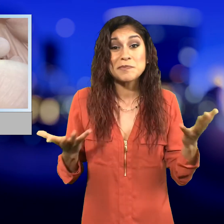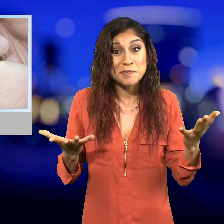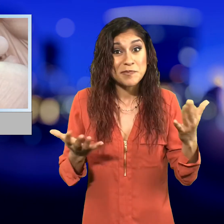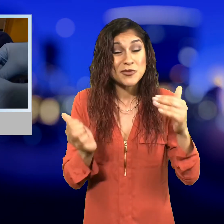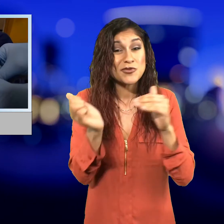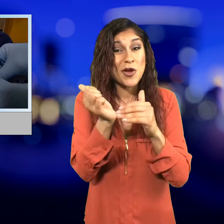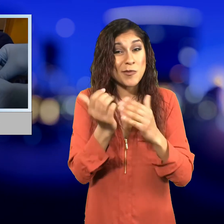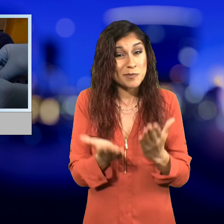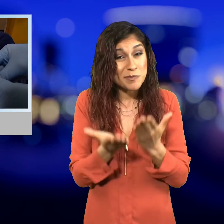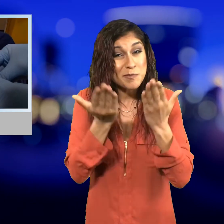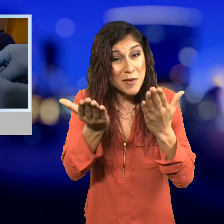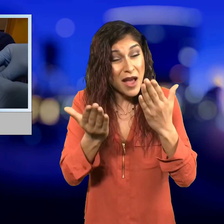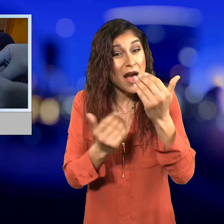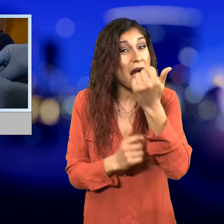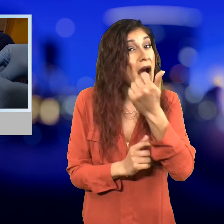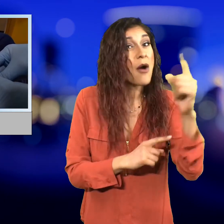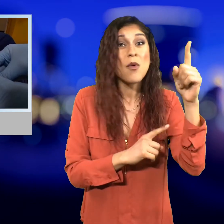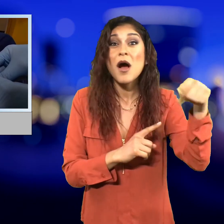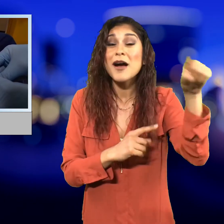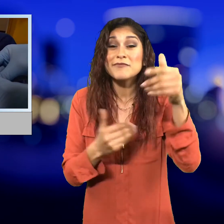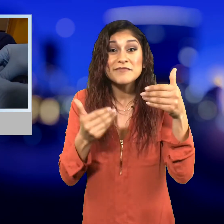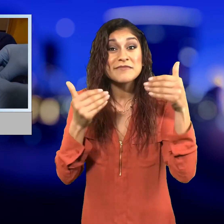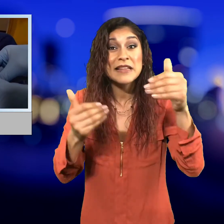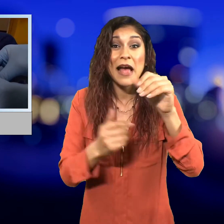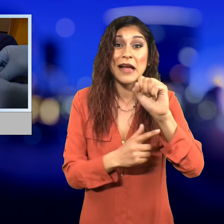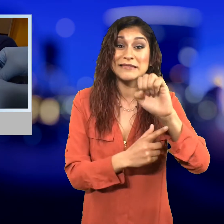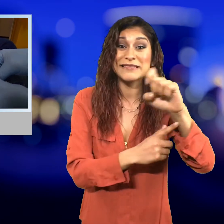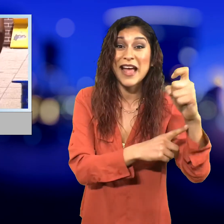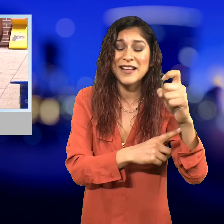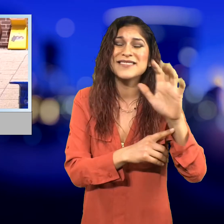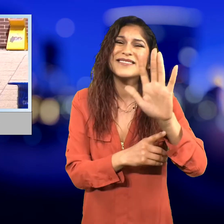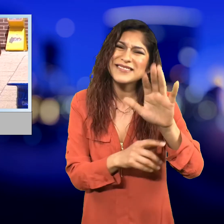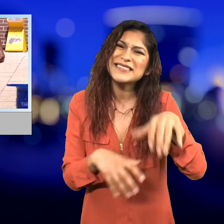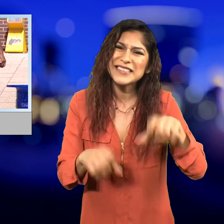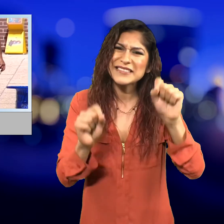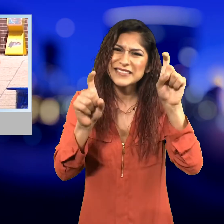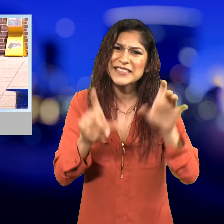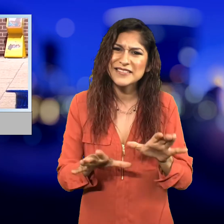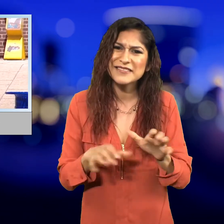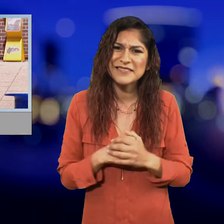Doctors recommend testing for anyone who has had sex.